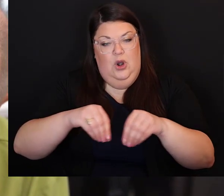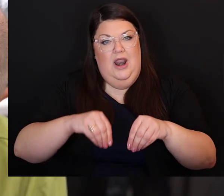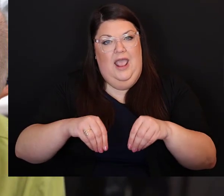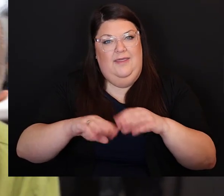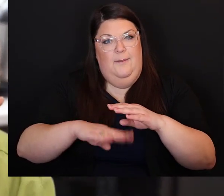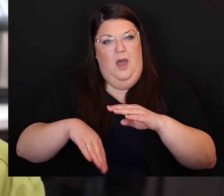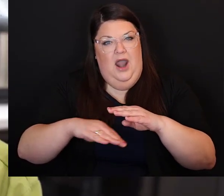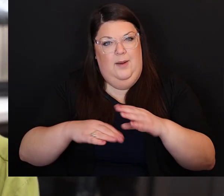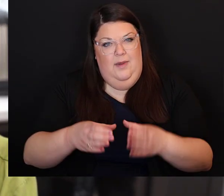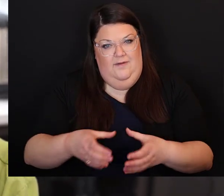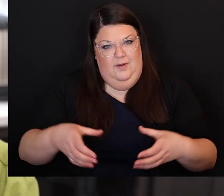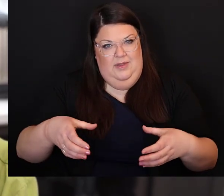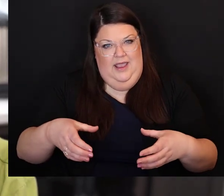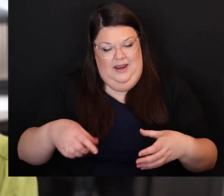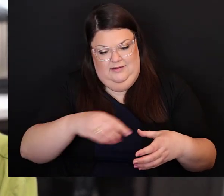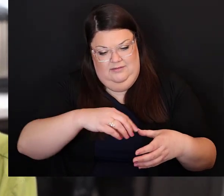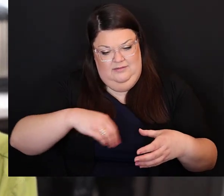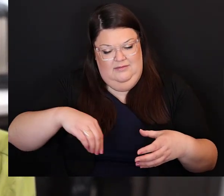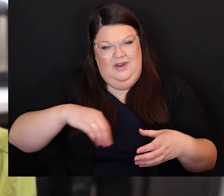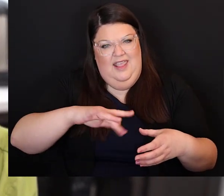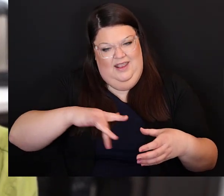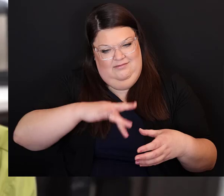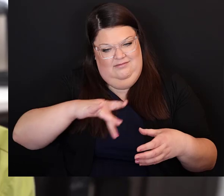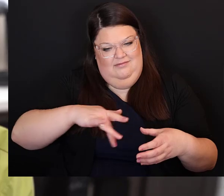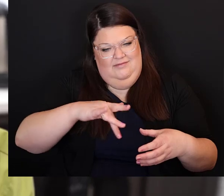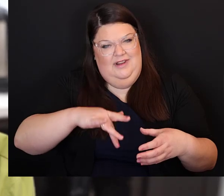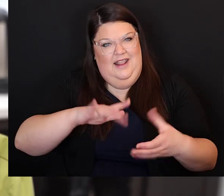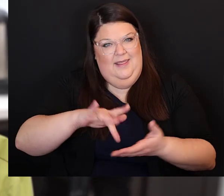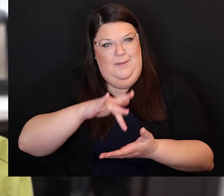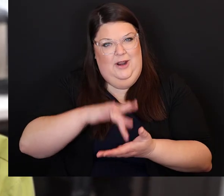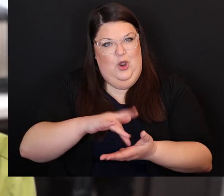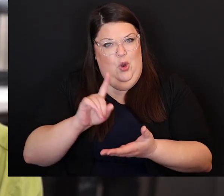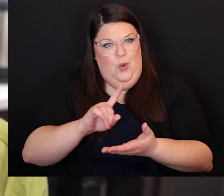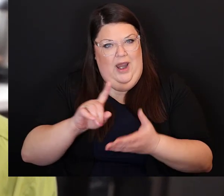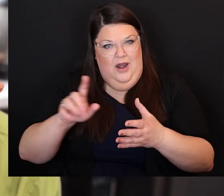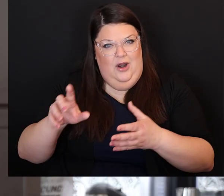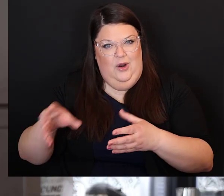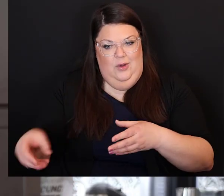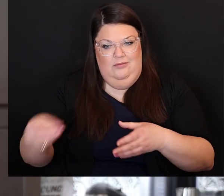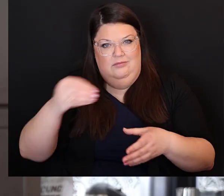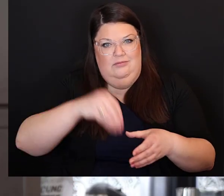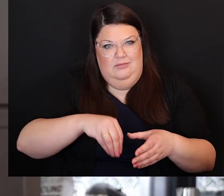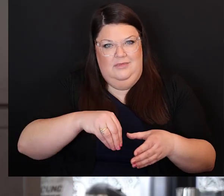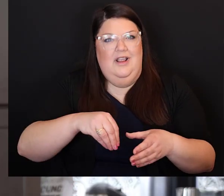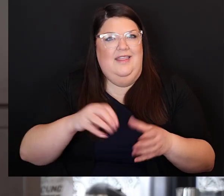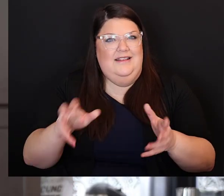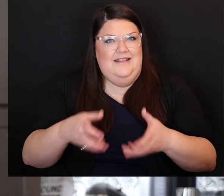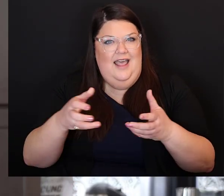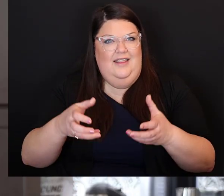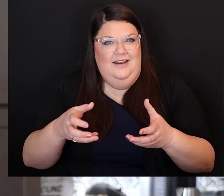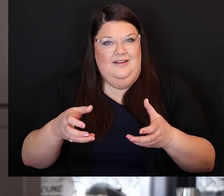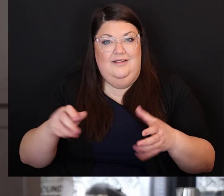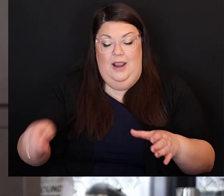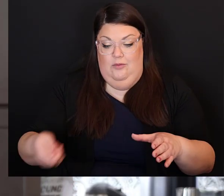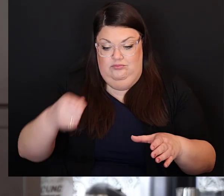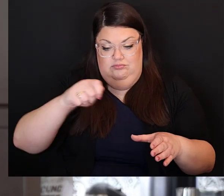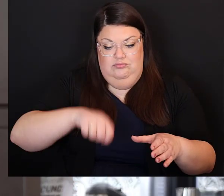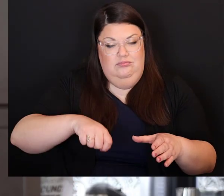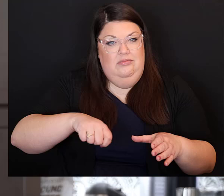and make, like, a little indentation where I'm gonna put the chickpea salad. We're gonna take our chickpea salad and just put it right there